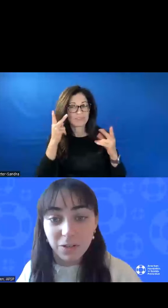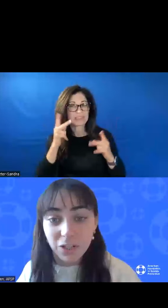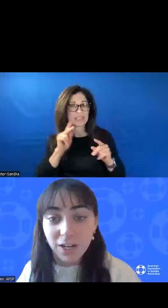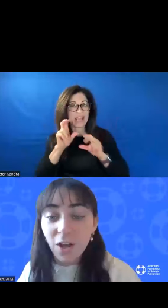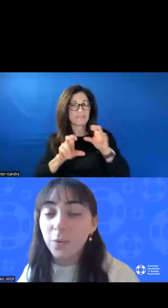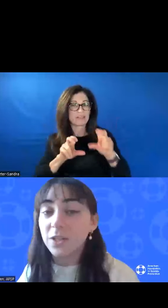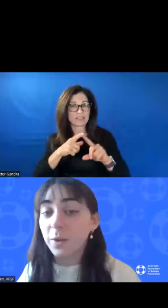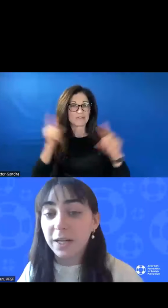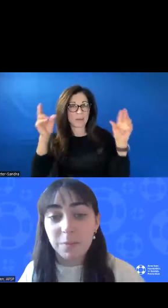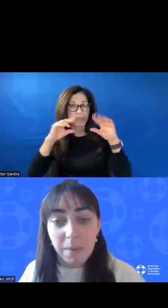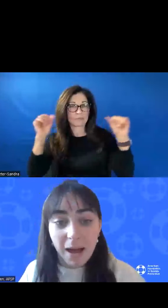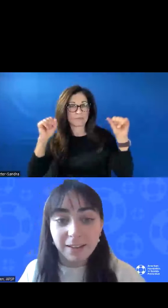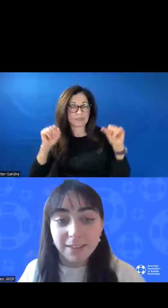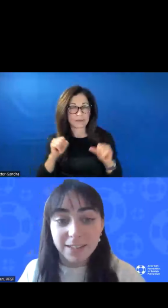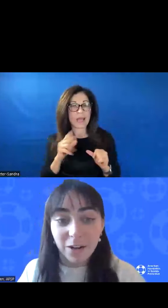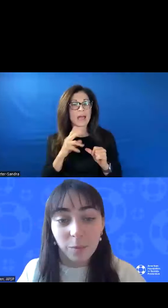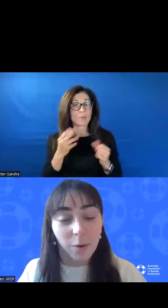AND WE LIKE THE INVESTMENTS. WE WANT TO KEEP IN MIND THAT THE